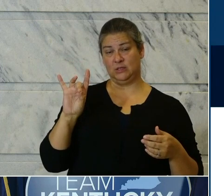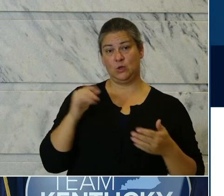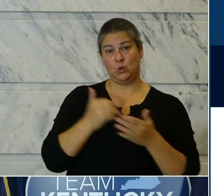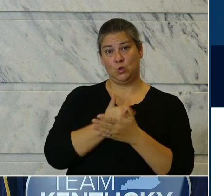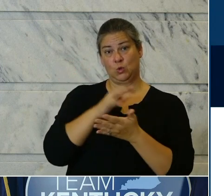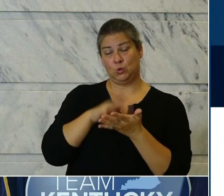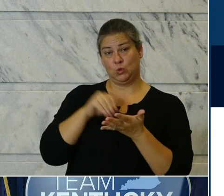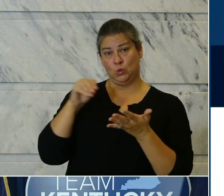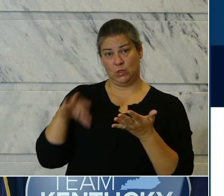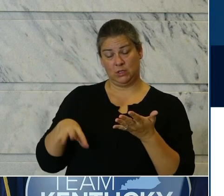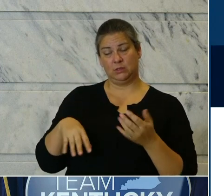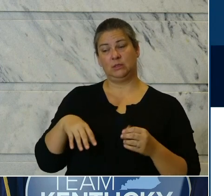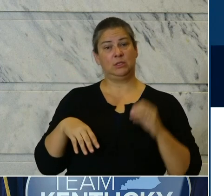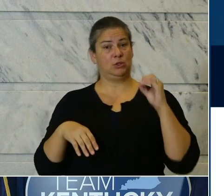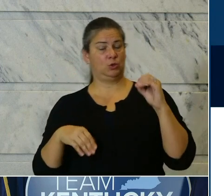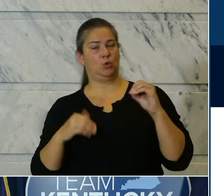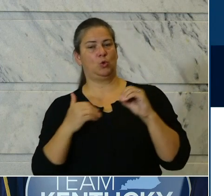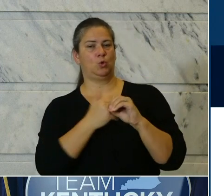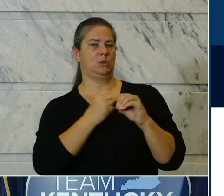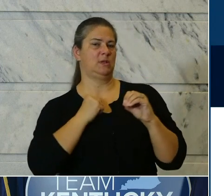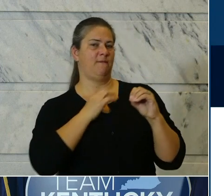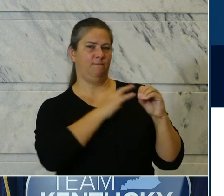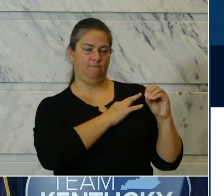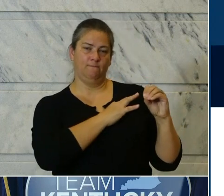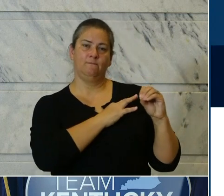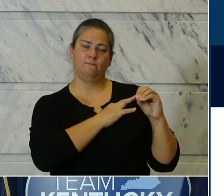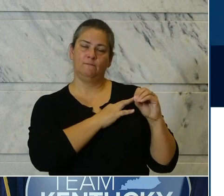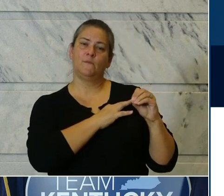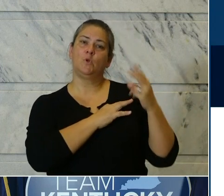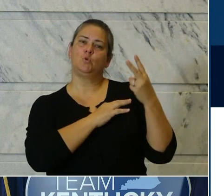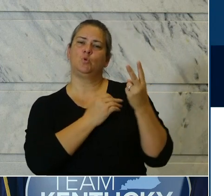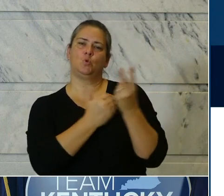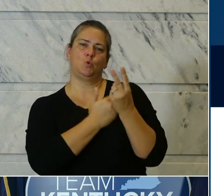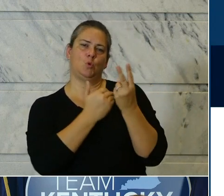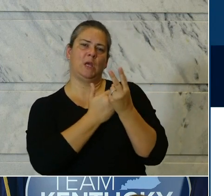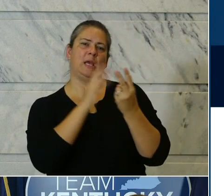UNIVERSITIES SEVENTY EIGHT NEW